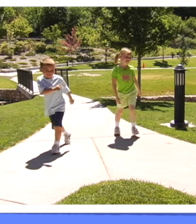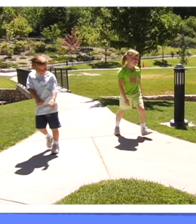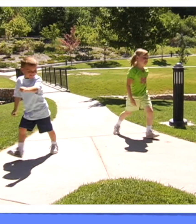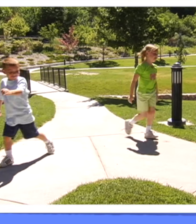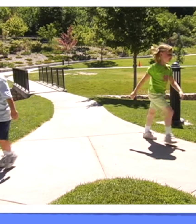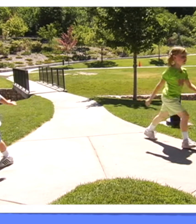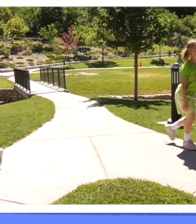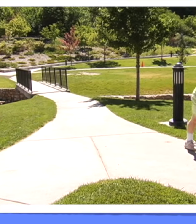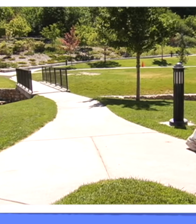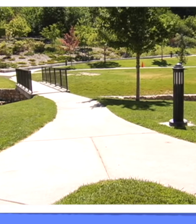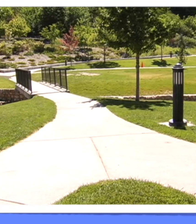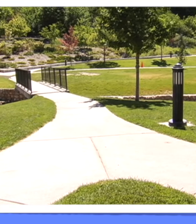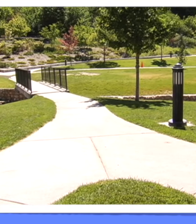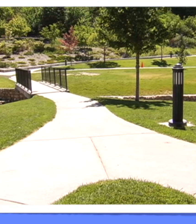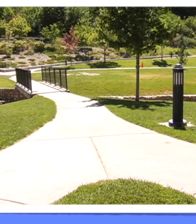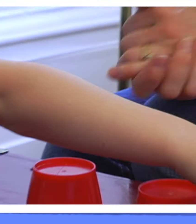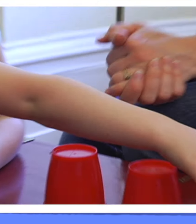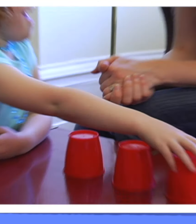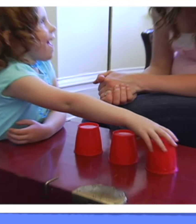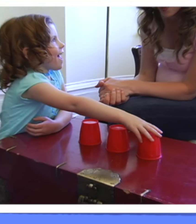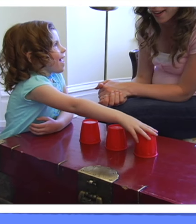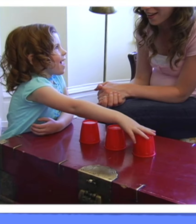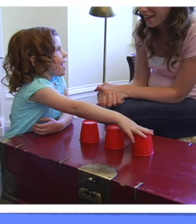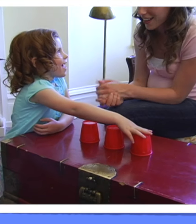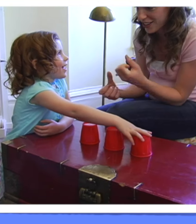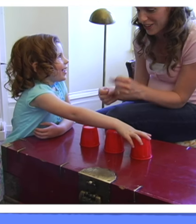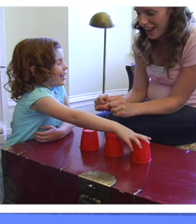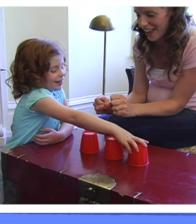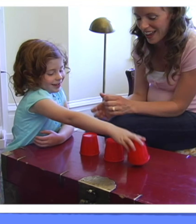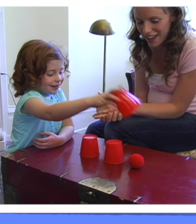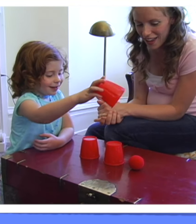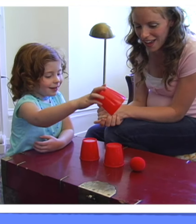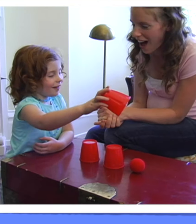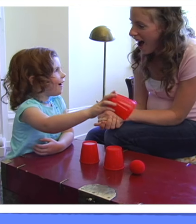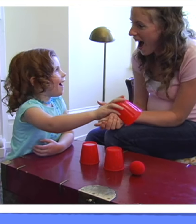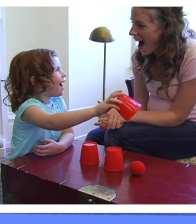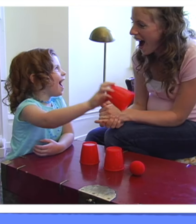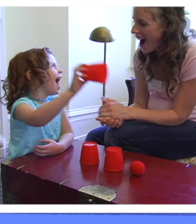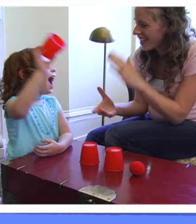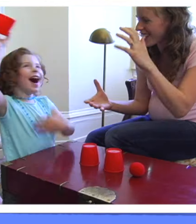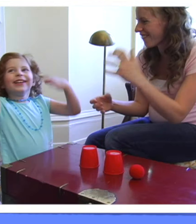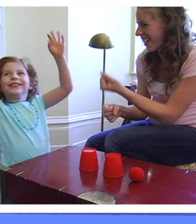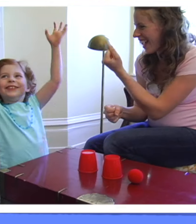Here we go! Here we go!